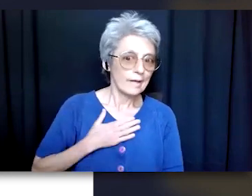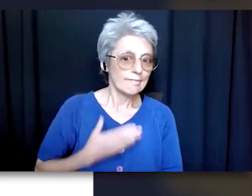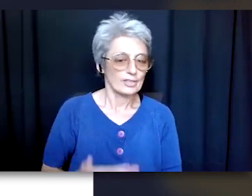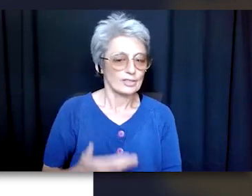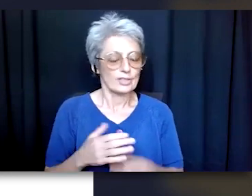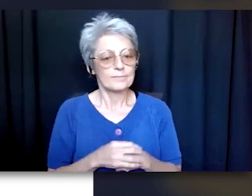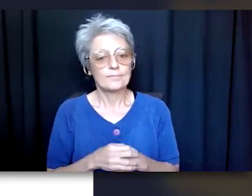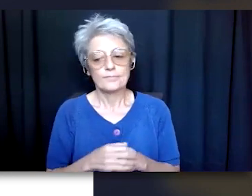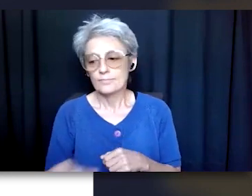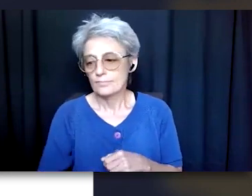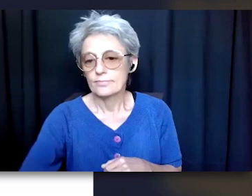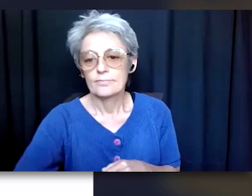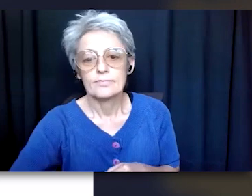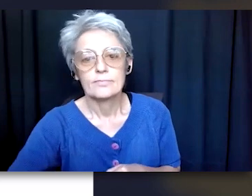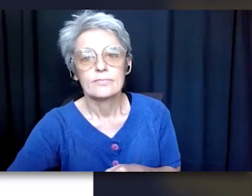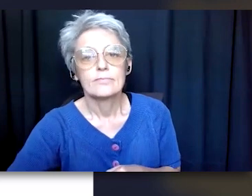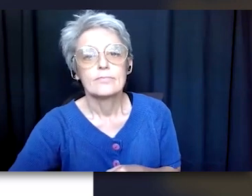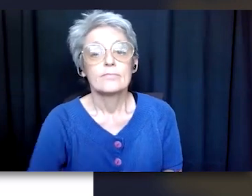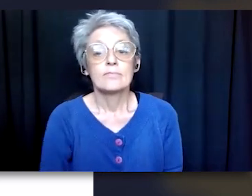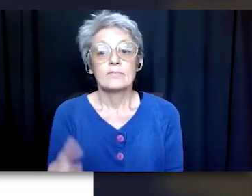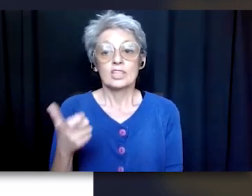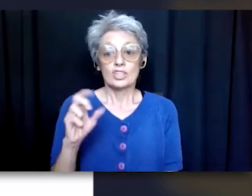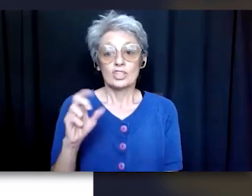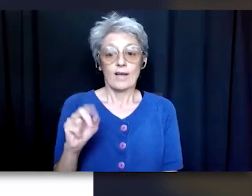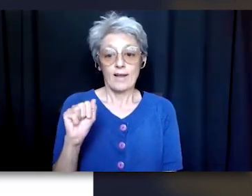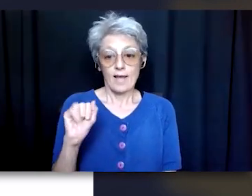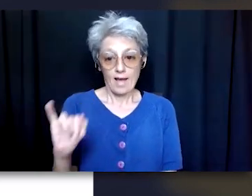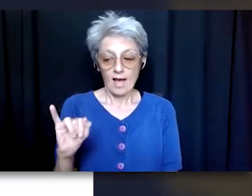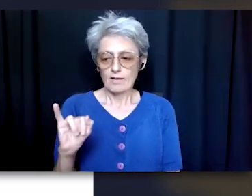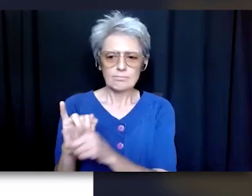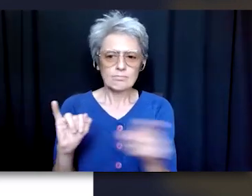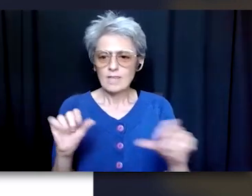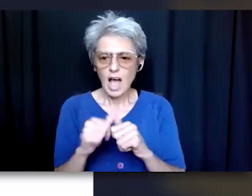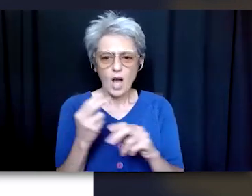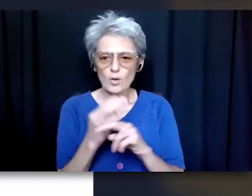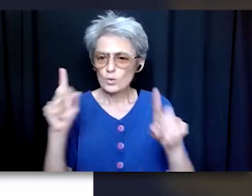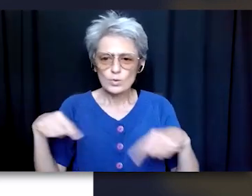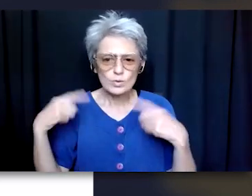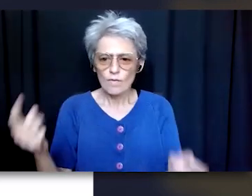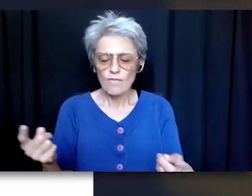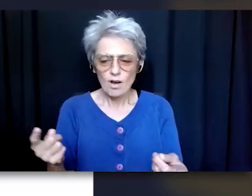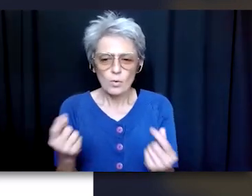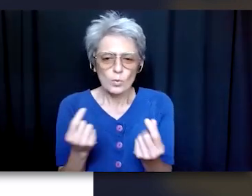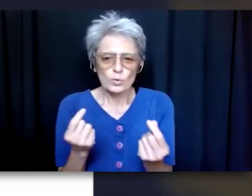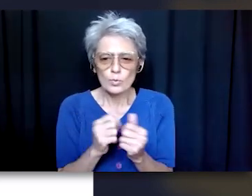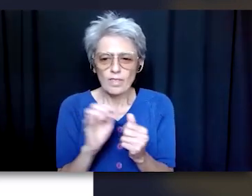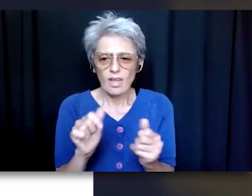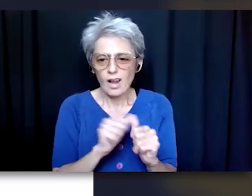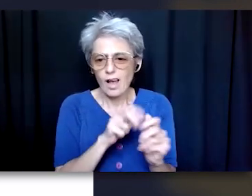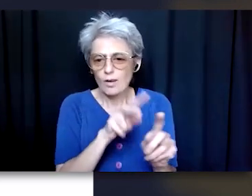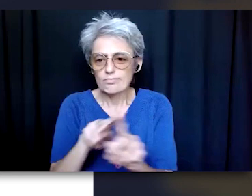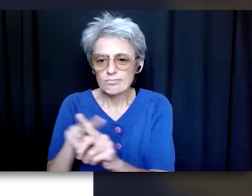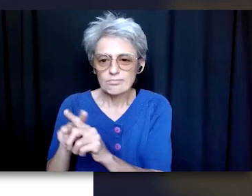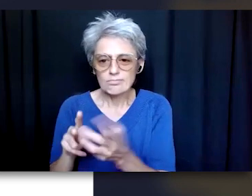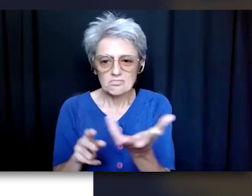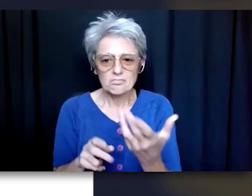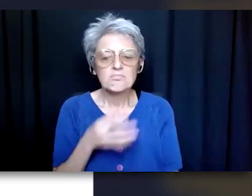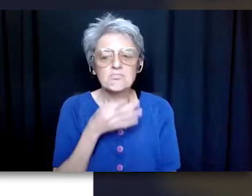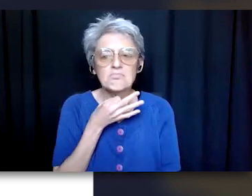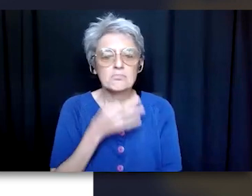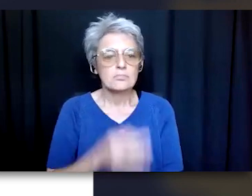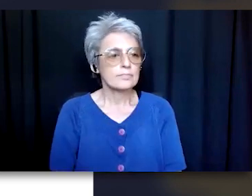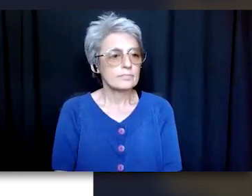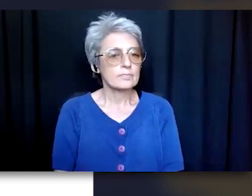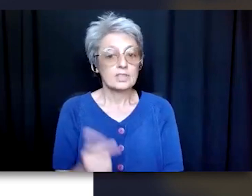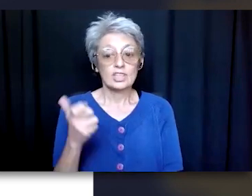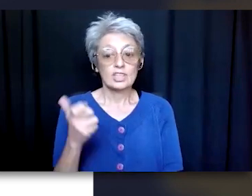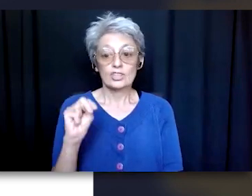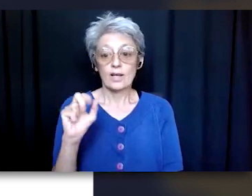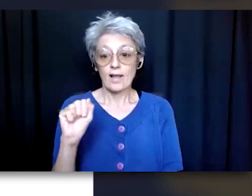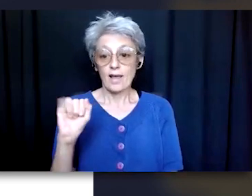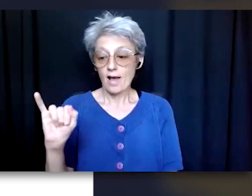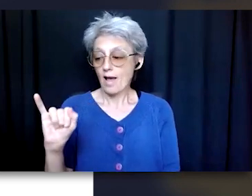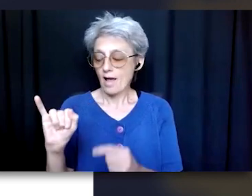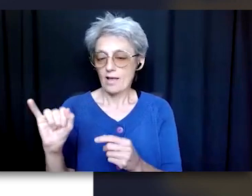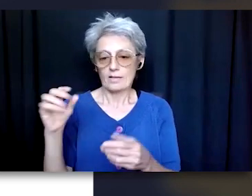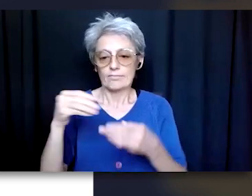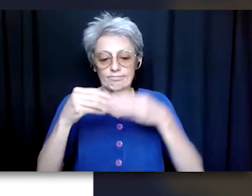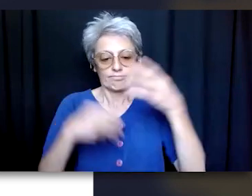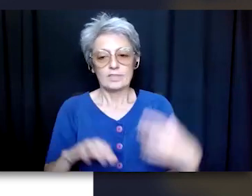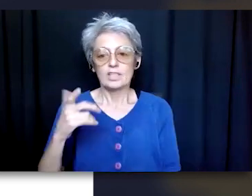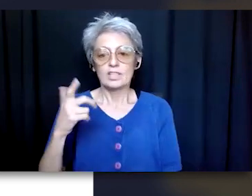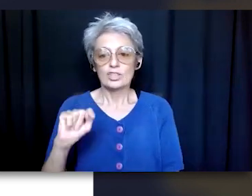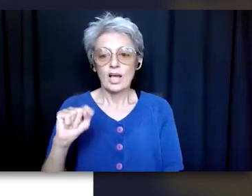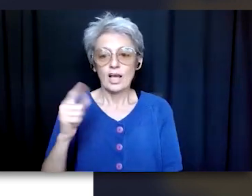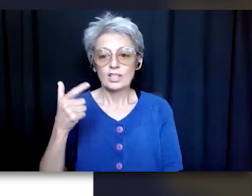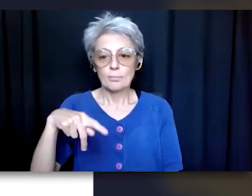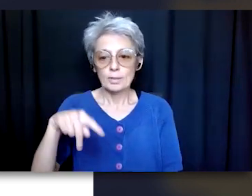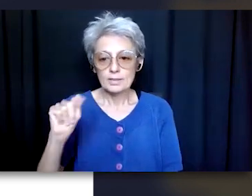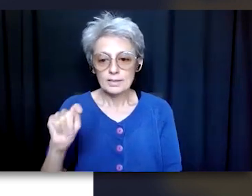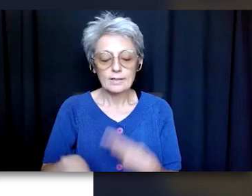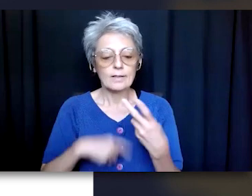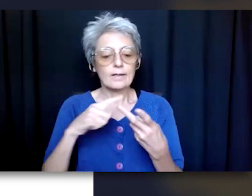with gen AI so far? Gen AI includes tools like ChatGPT, it includes teaching tools like DALL-E,